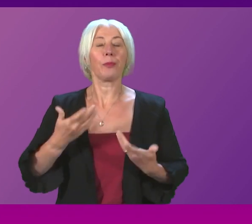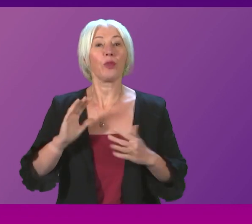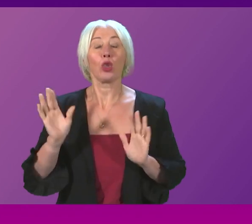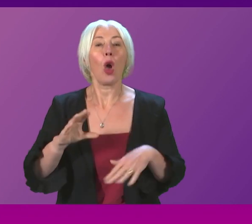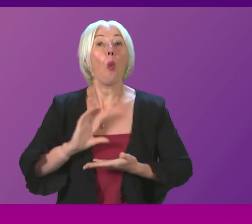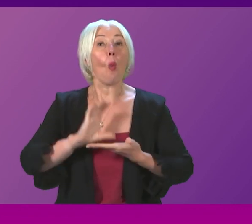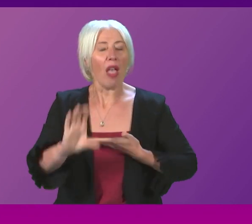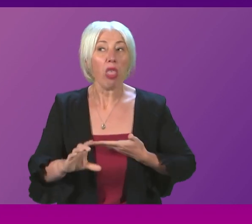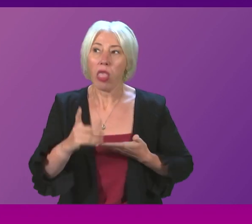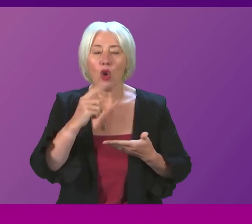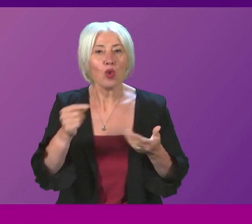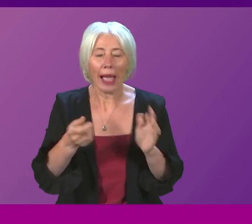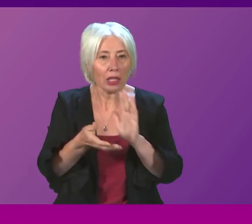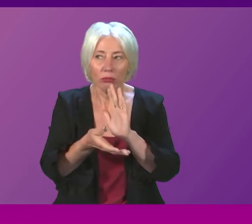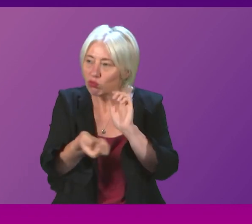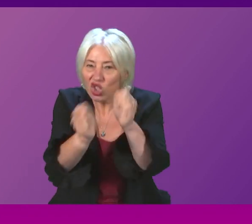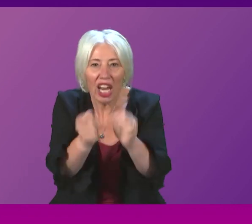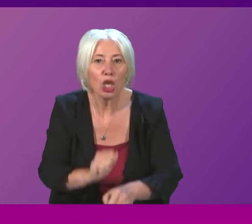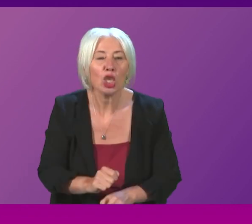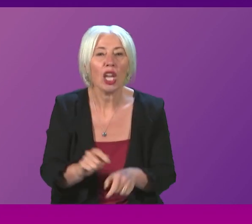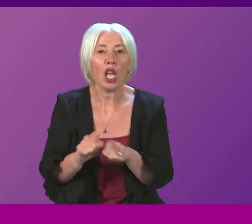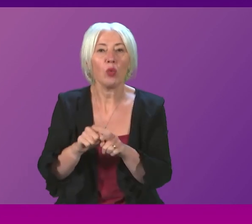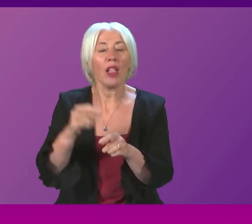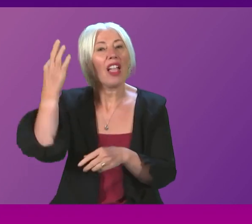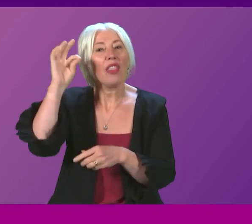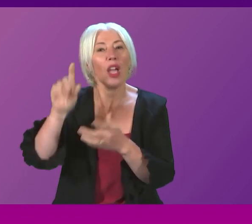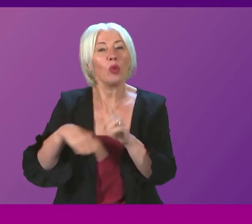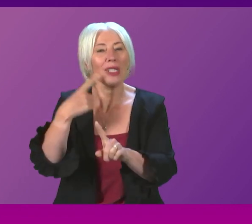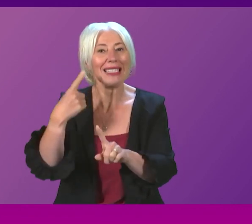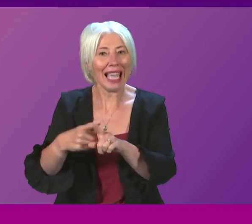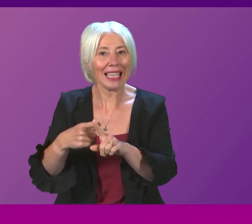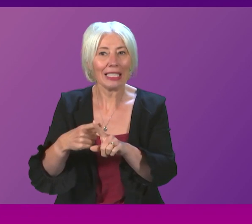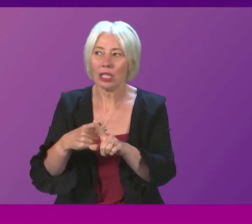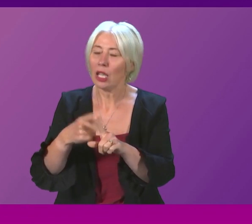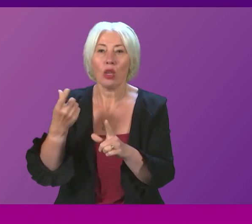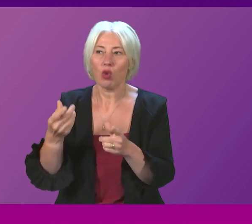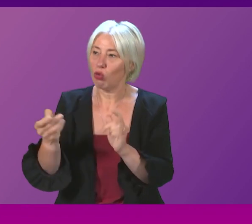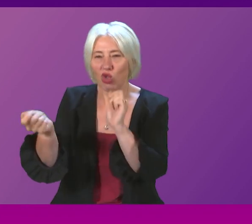power to abolish the regressive council tax, introduce a land value tax and make land and